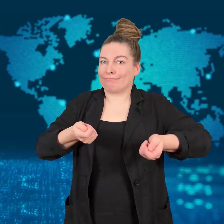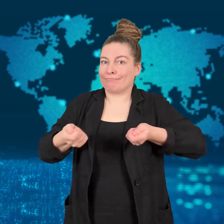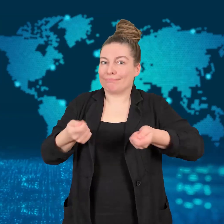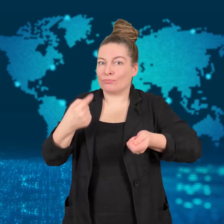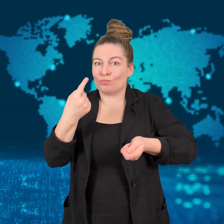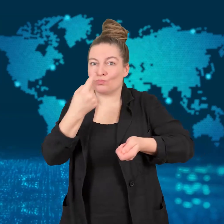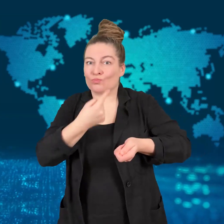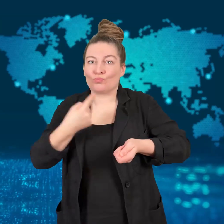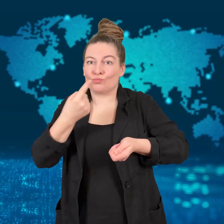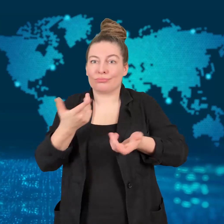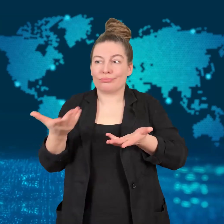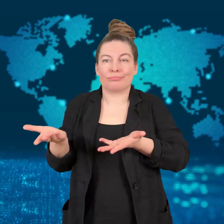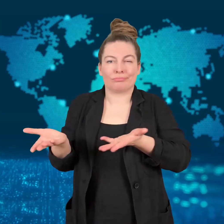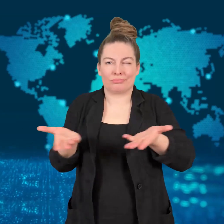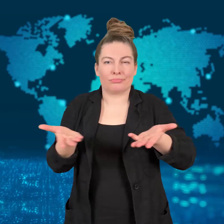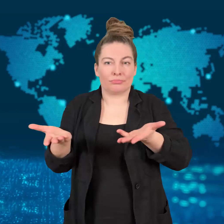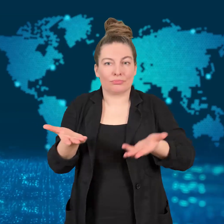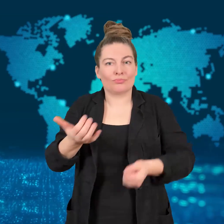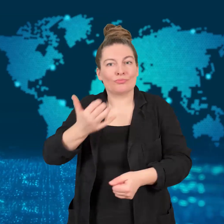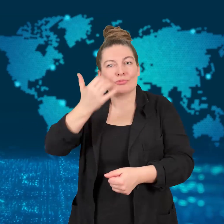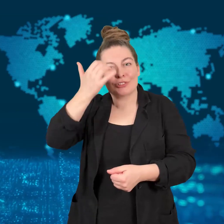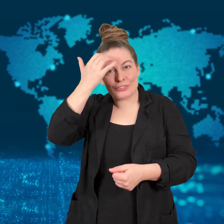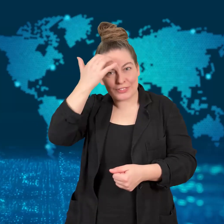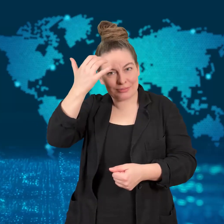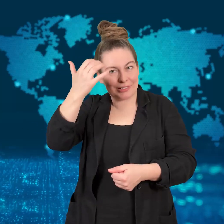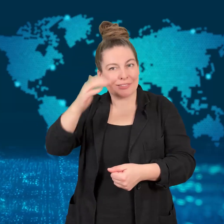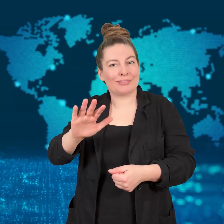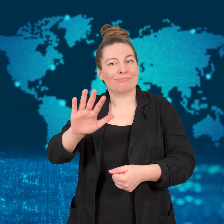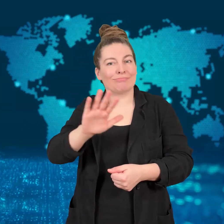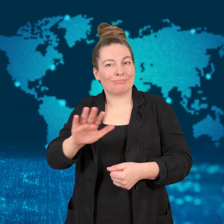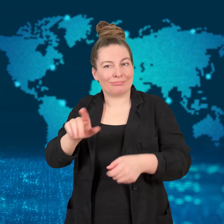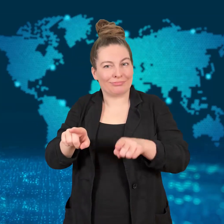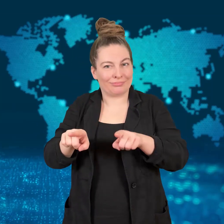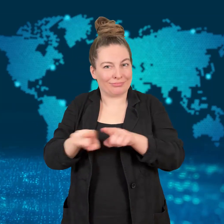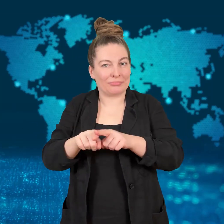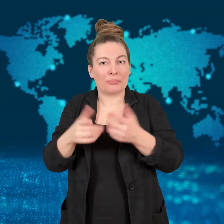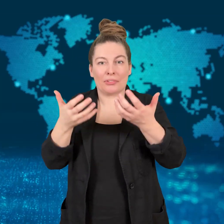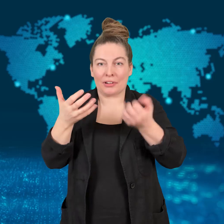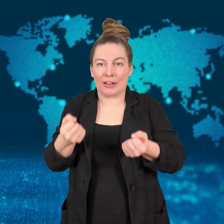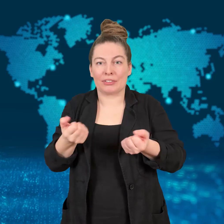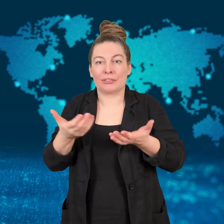migrants moving from Africa and the Middle East to reach Europe.